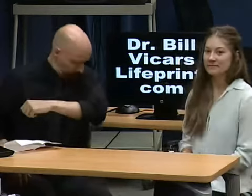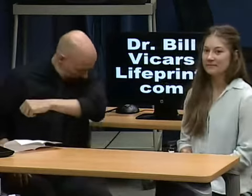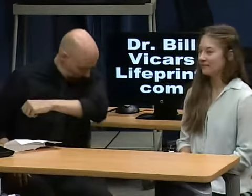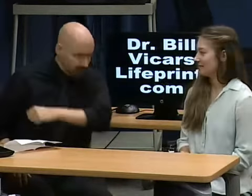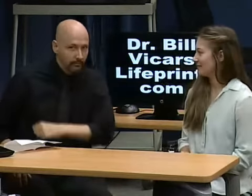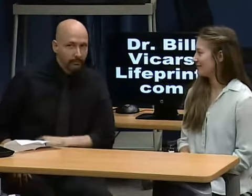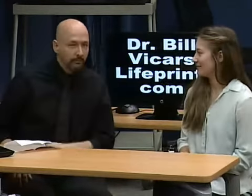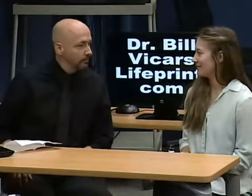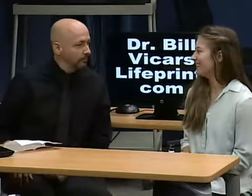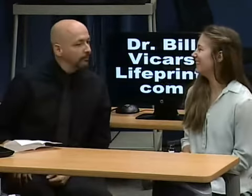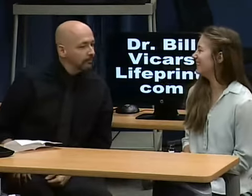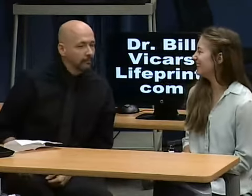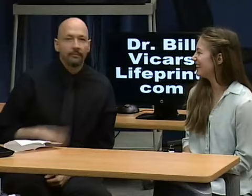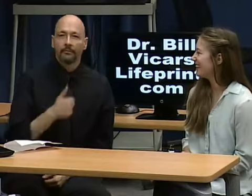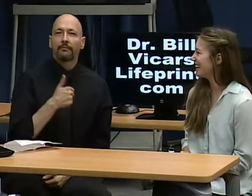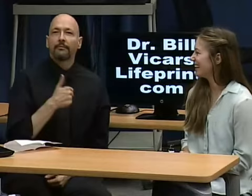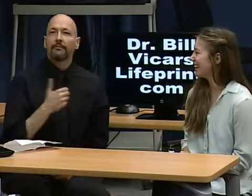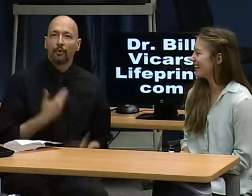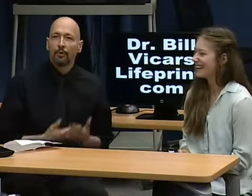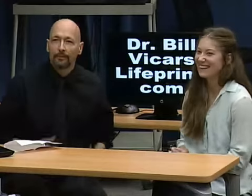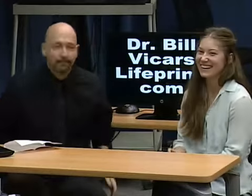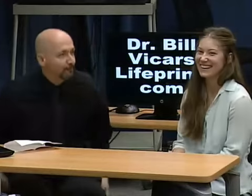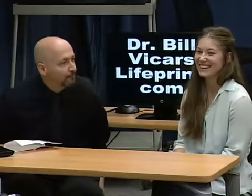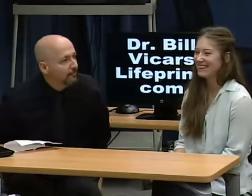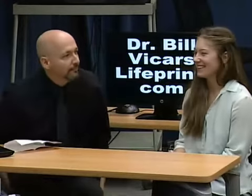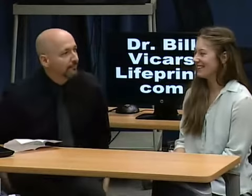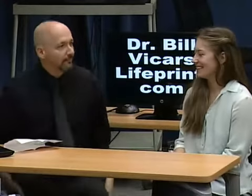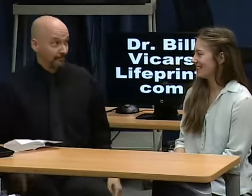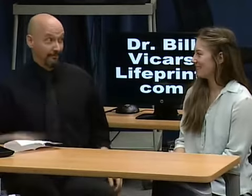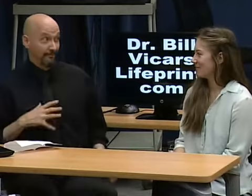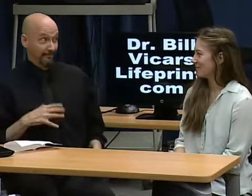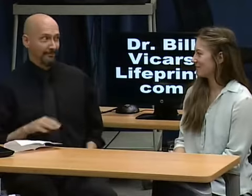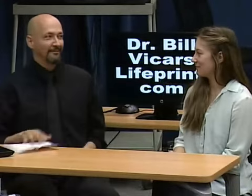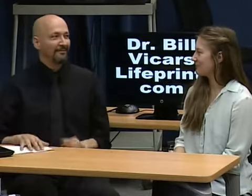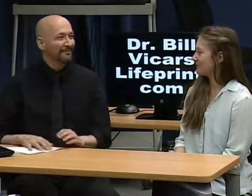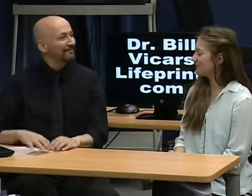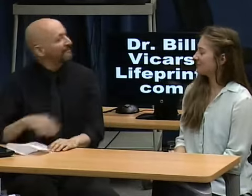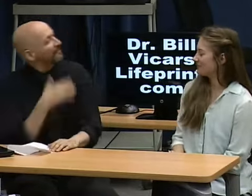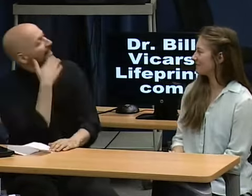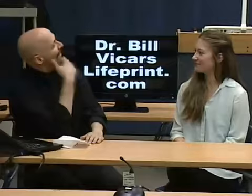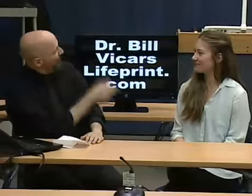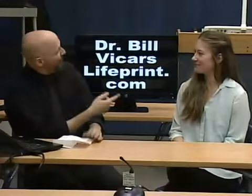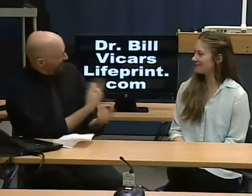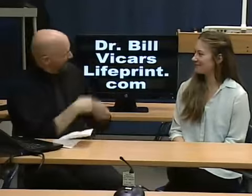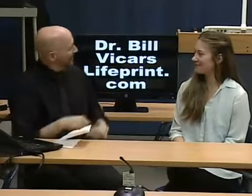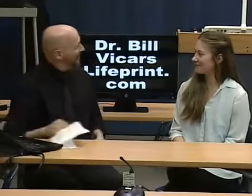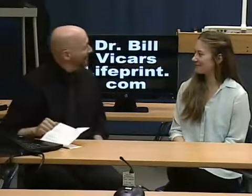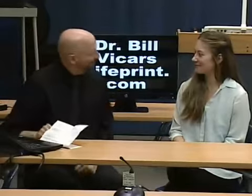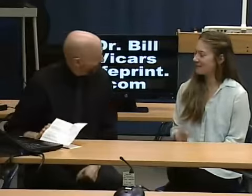Do I stink? Do you stink? Good. Fine? Thank you for coming.